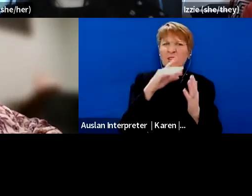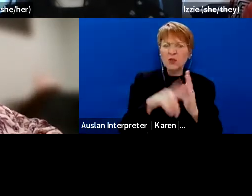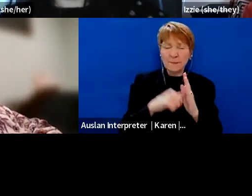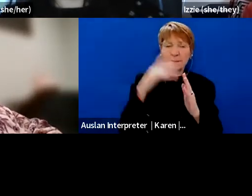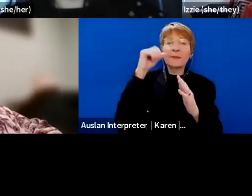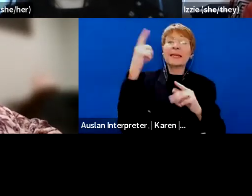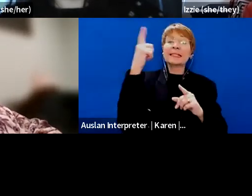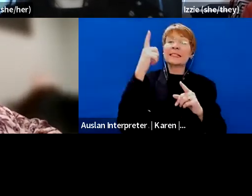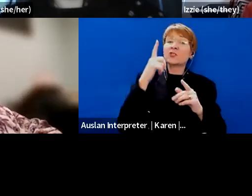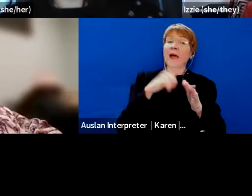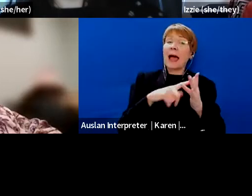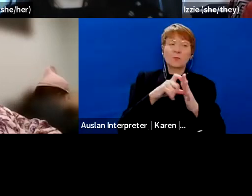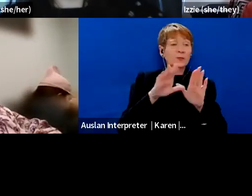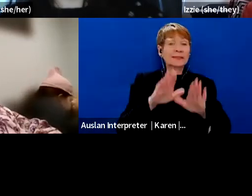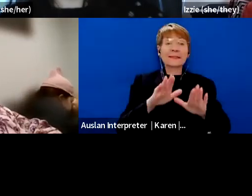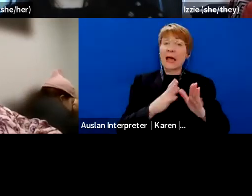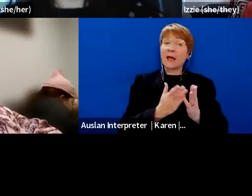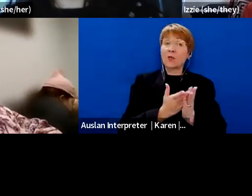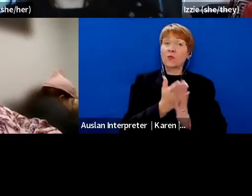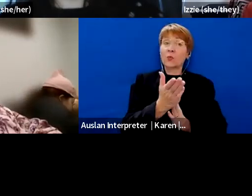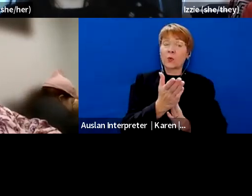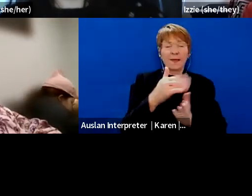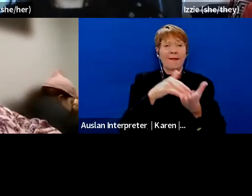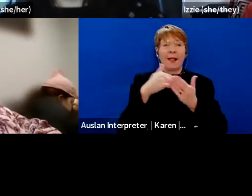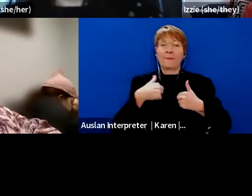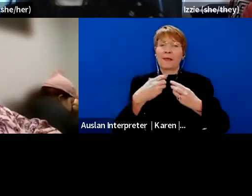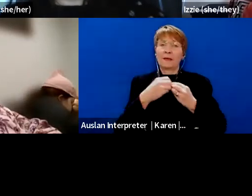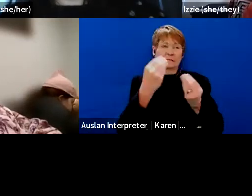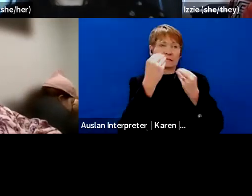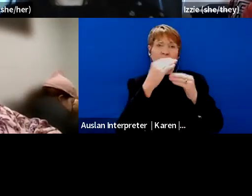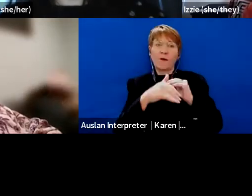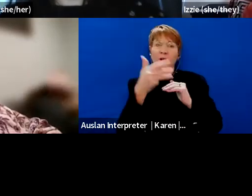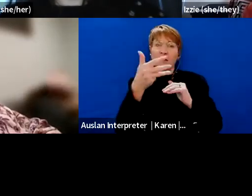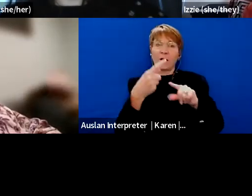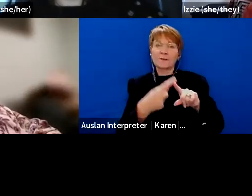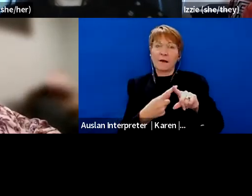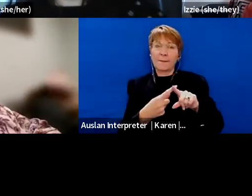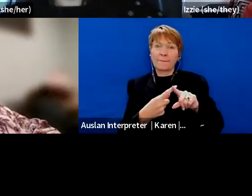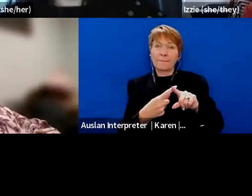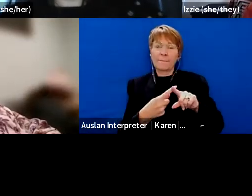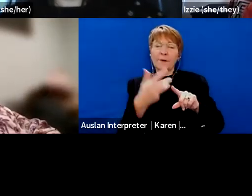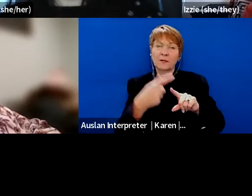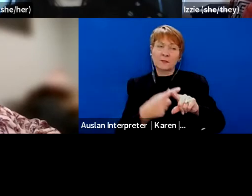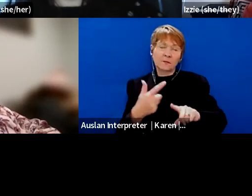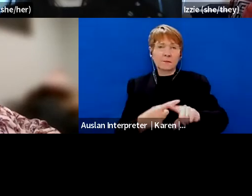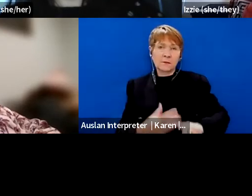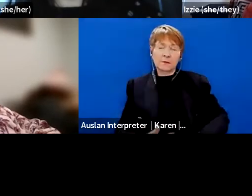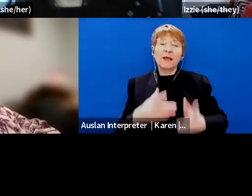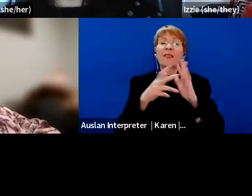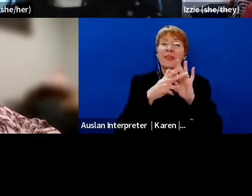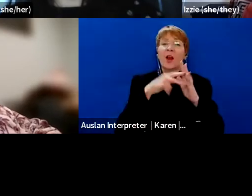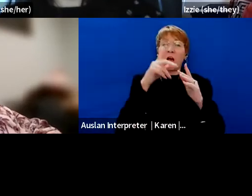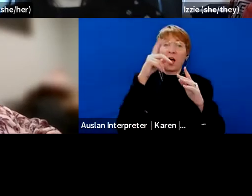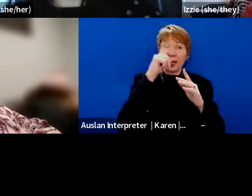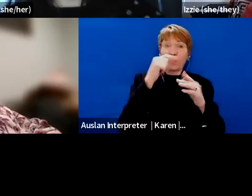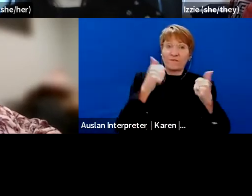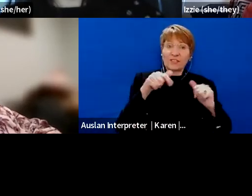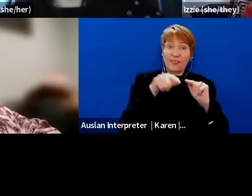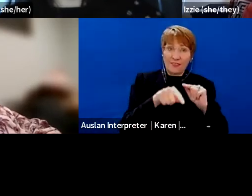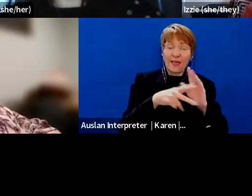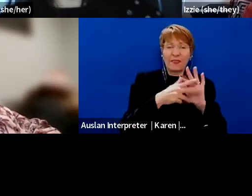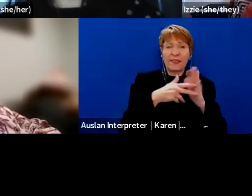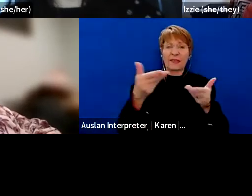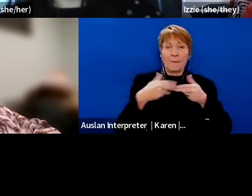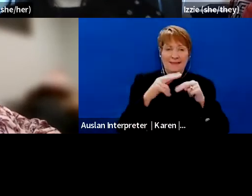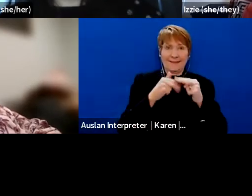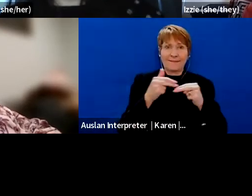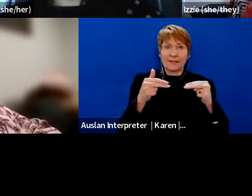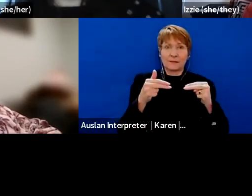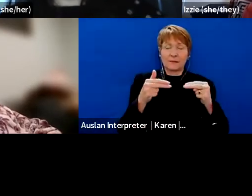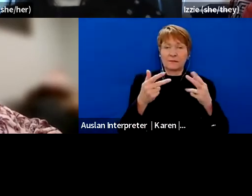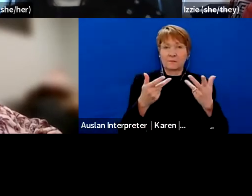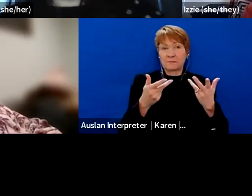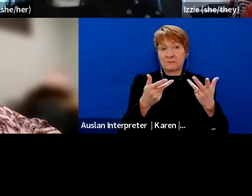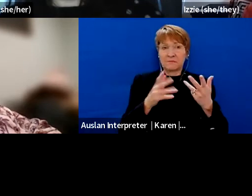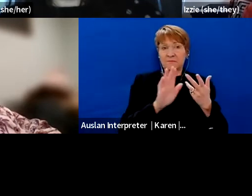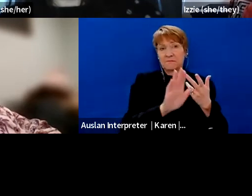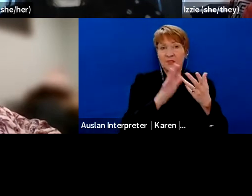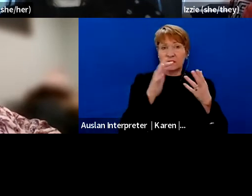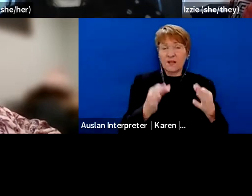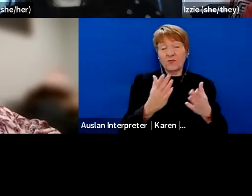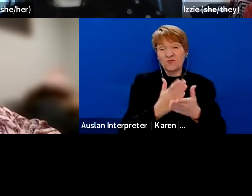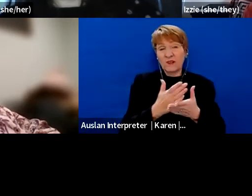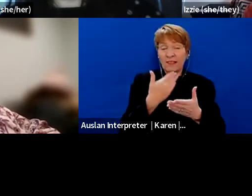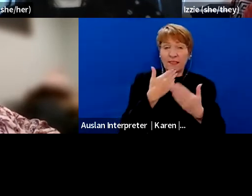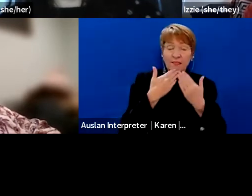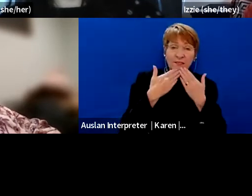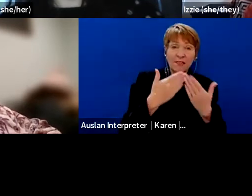Teacher aide would say back during her lunch time and help me my nine times table and when I got to remembering when it comes to table, play that that test I was getting a little gift and that was just off her I'm back and I'm really thankful for that.